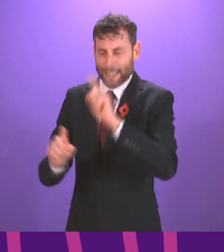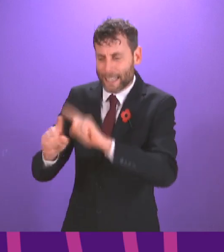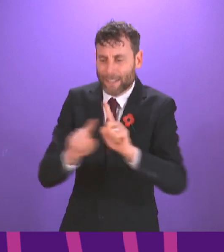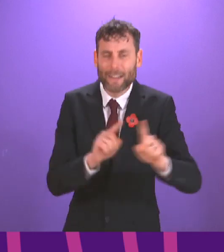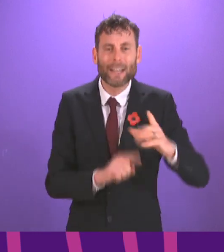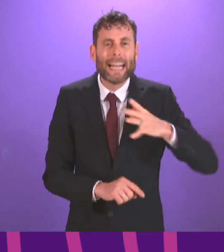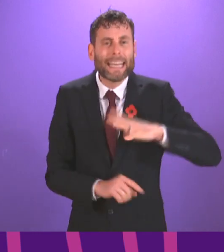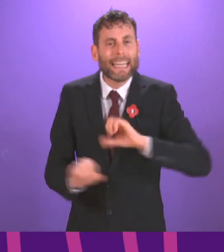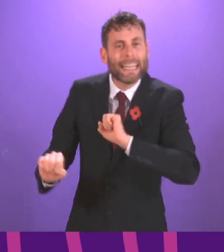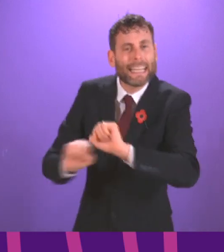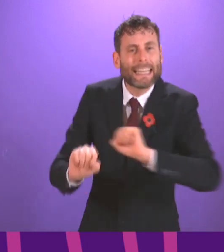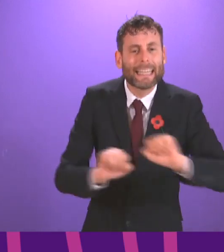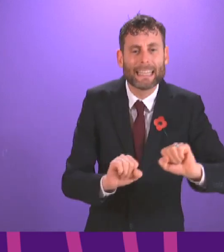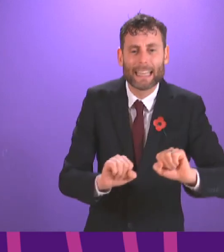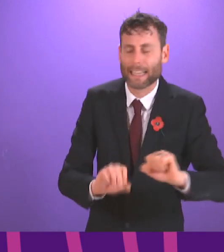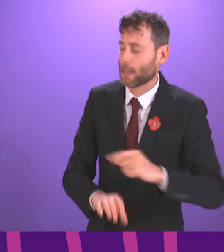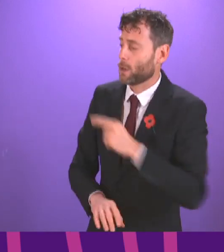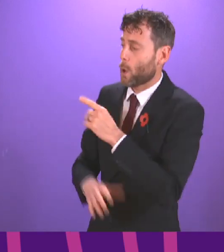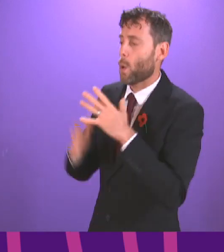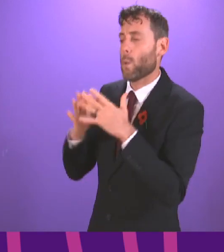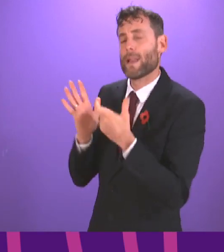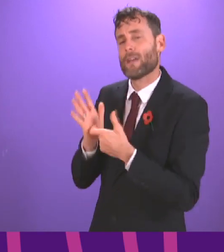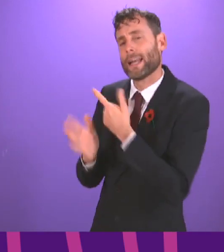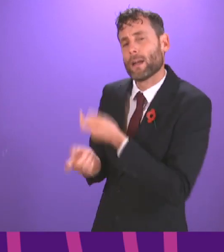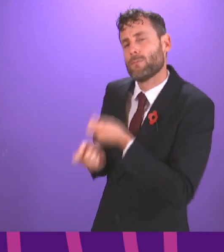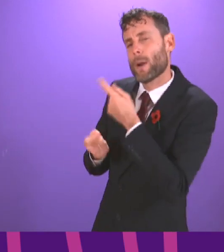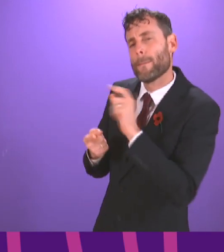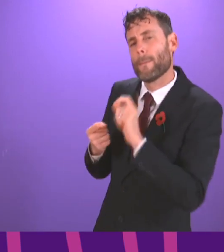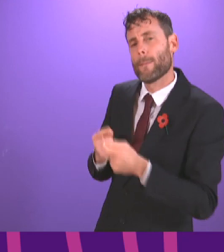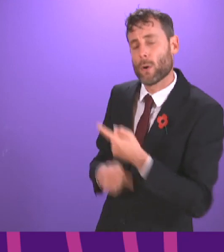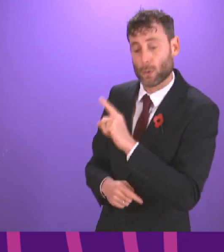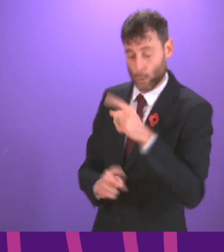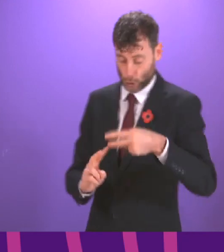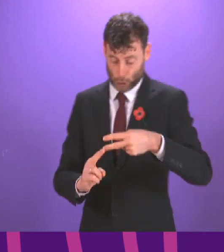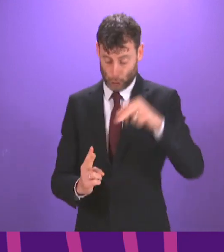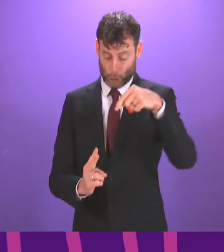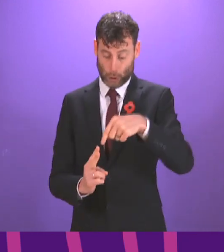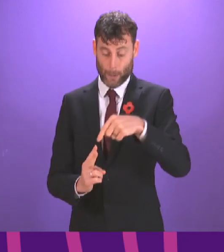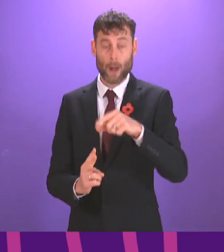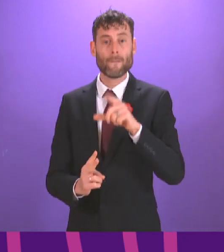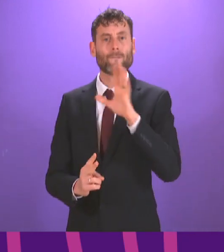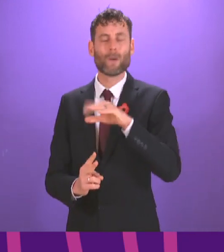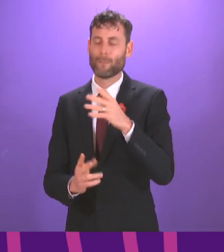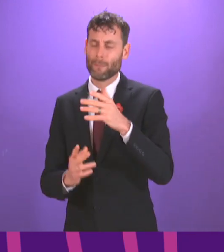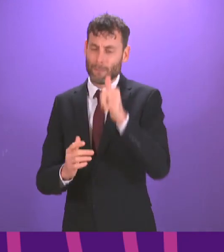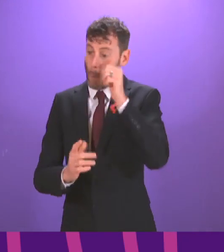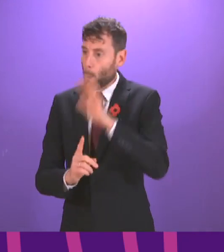On Willie Rennie’s point about genomic sequencing, I expect genomic sequencing to tell us much